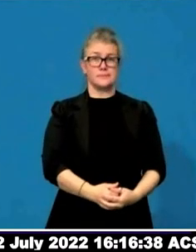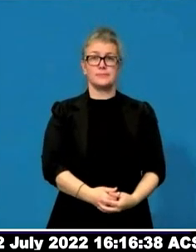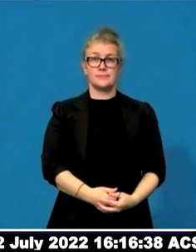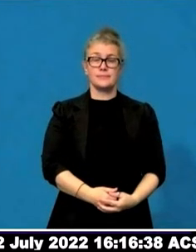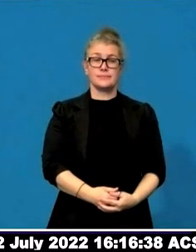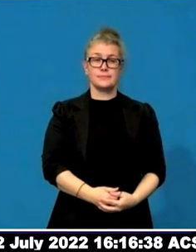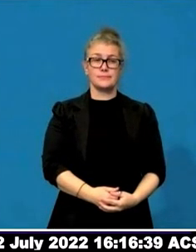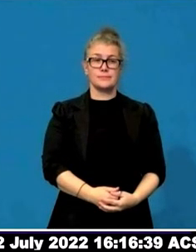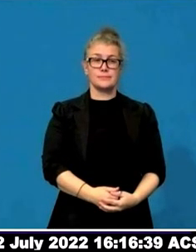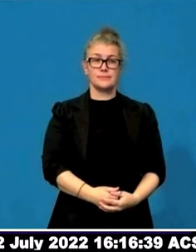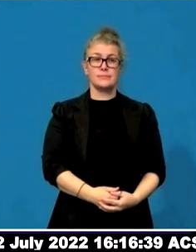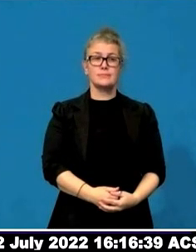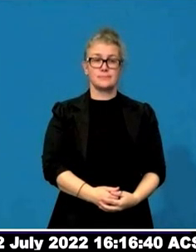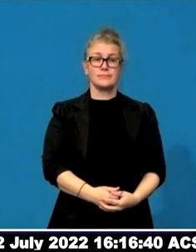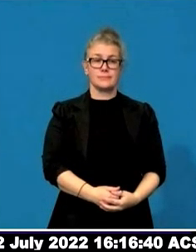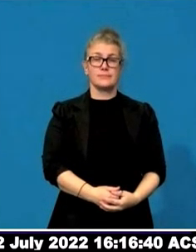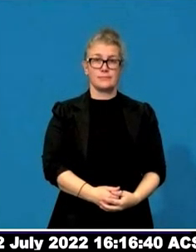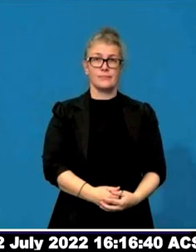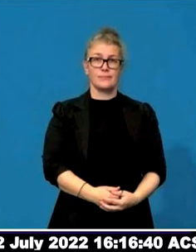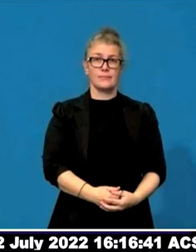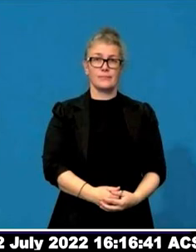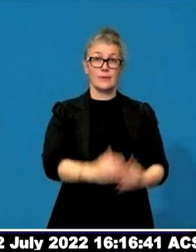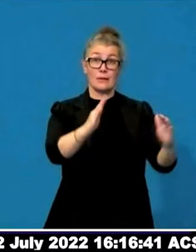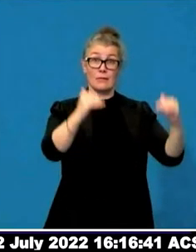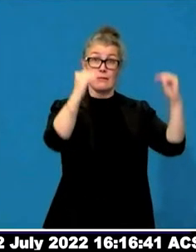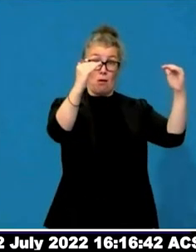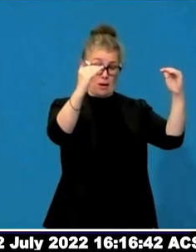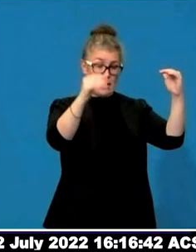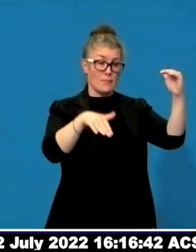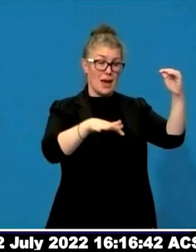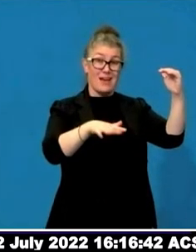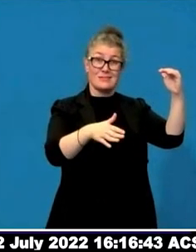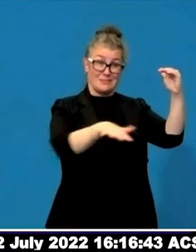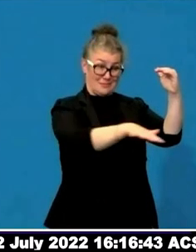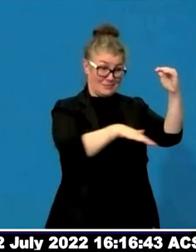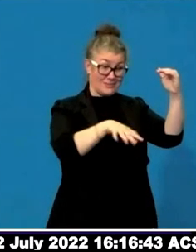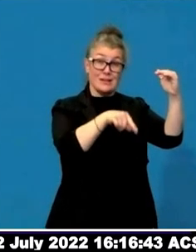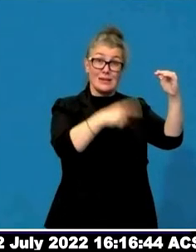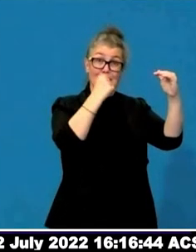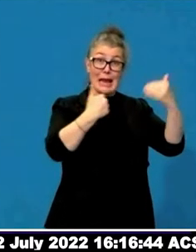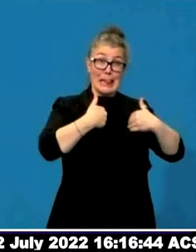And about underneath, can anyone live there or is that open? Just open downstairs, yes.